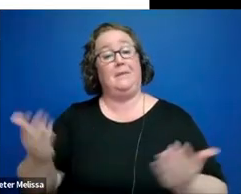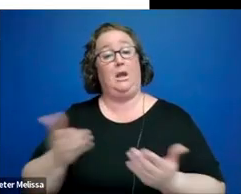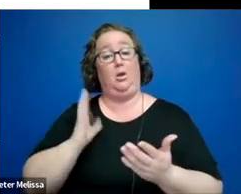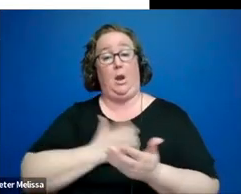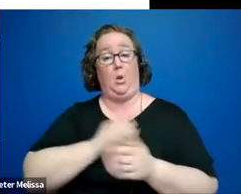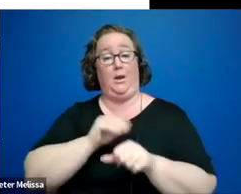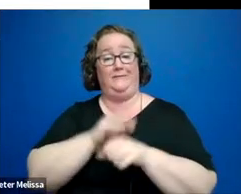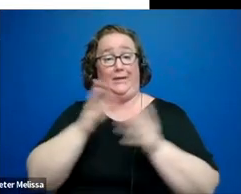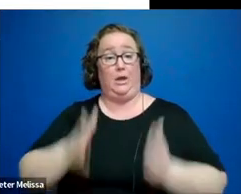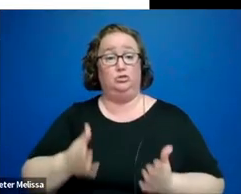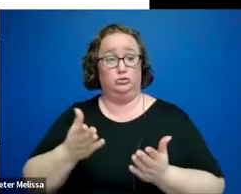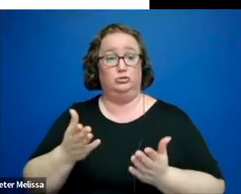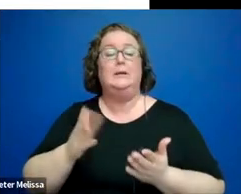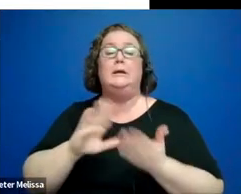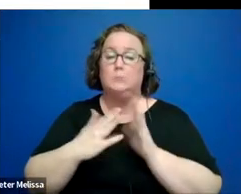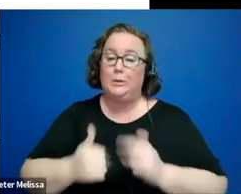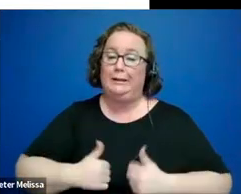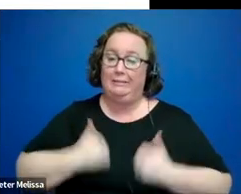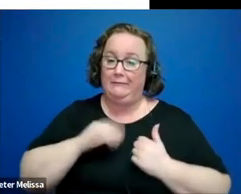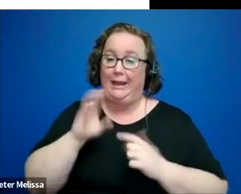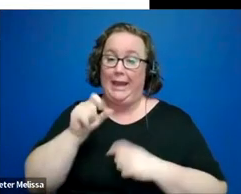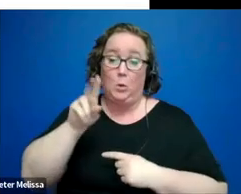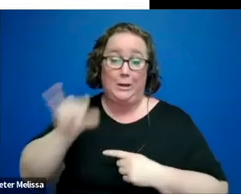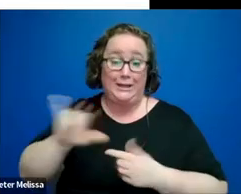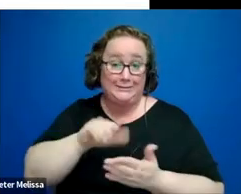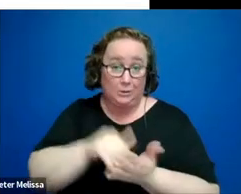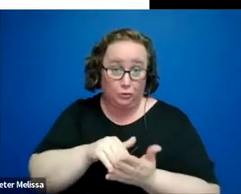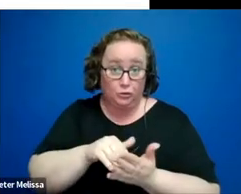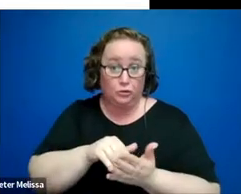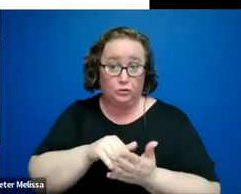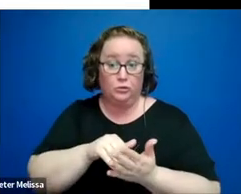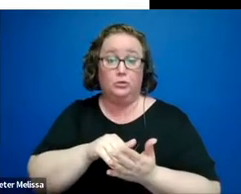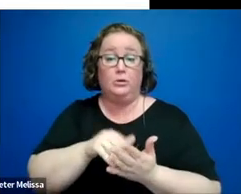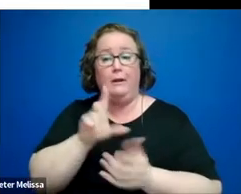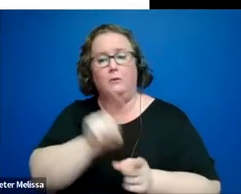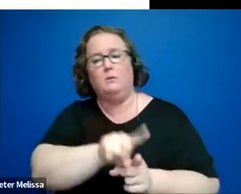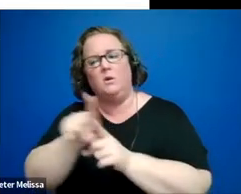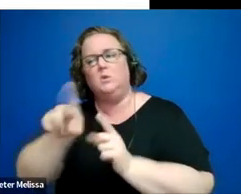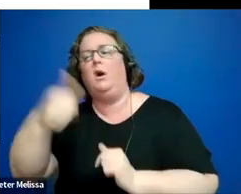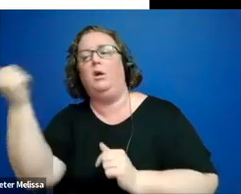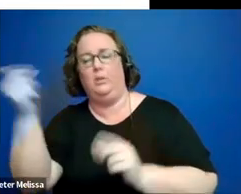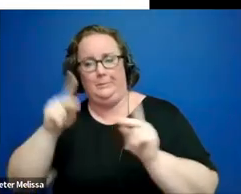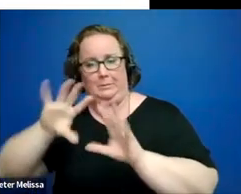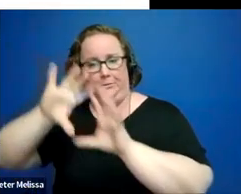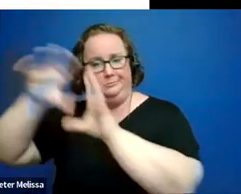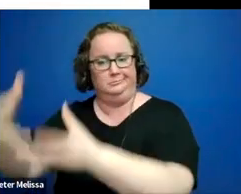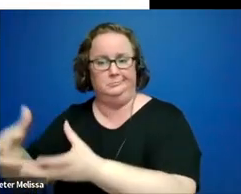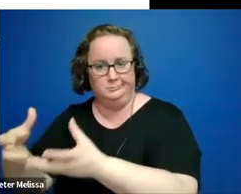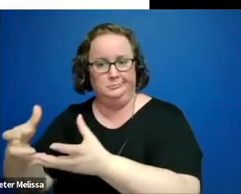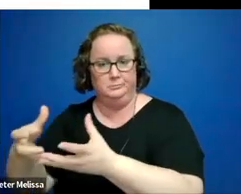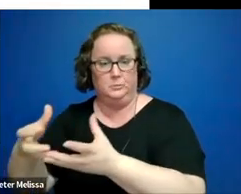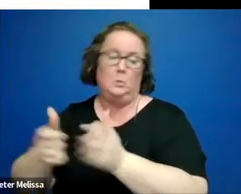Equity Center and other stakeholders, including the majority of people with disabilities,